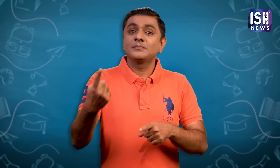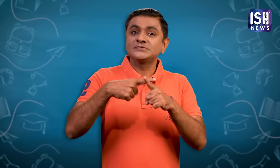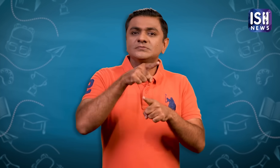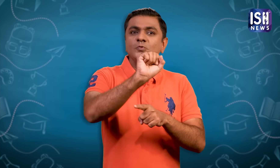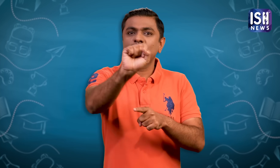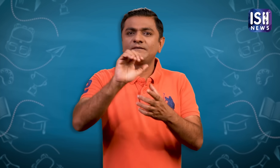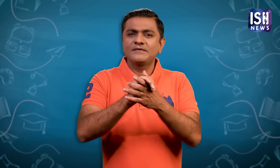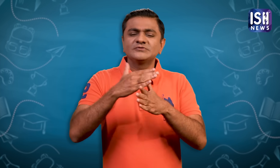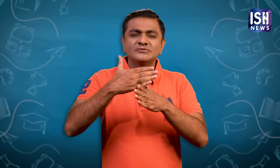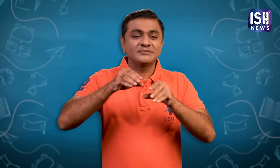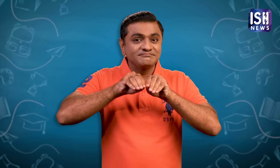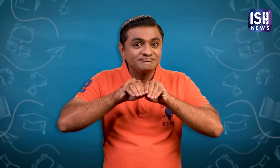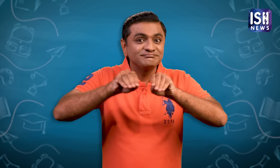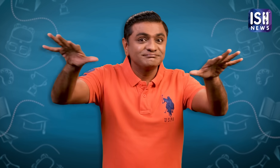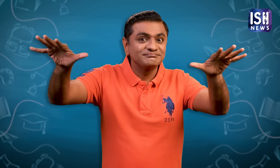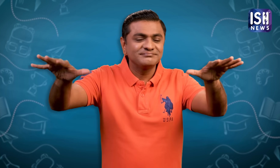Share this with your friends.